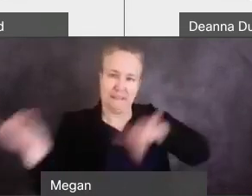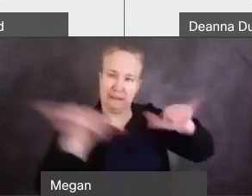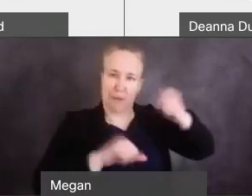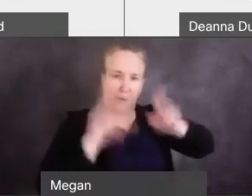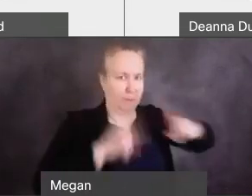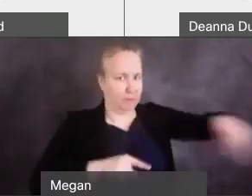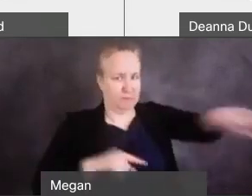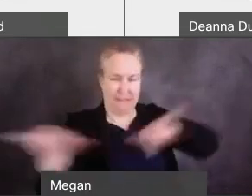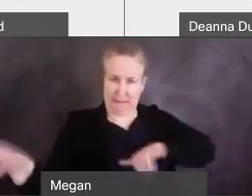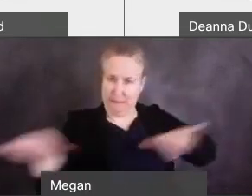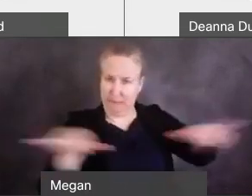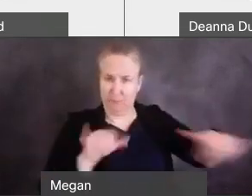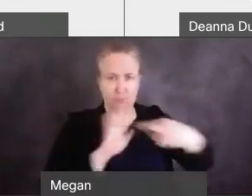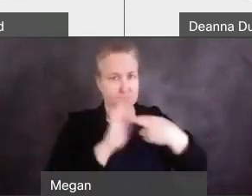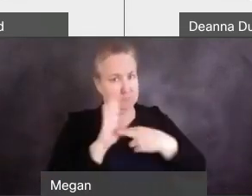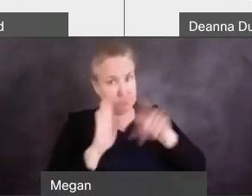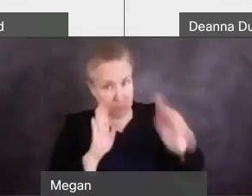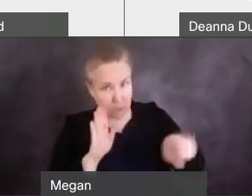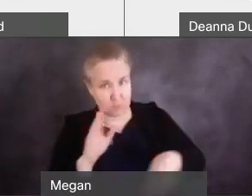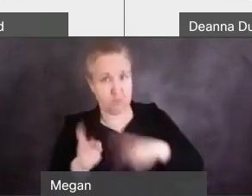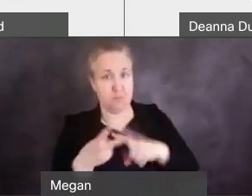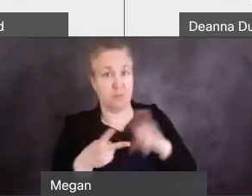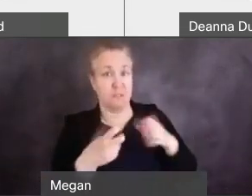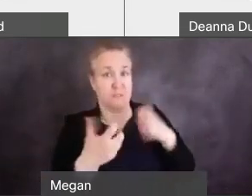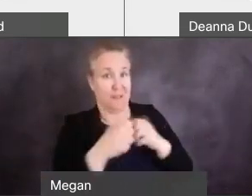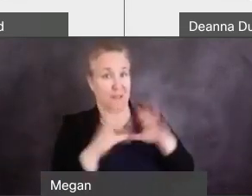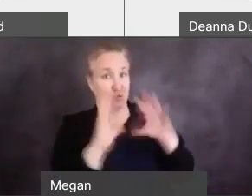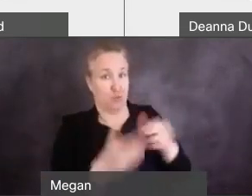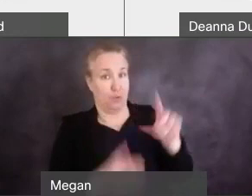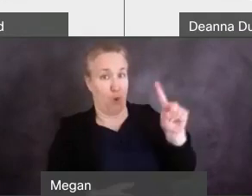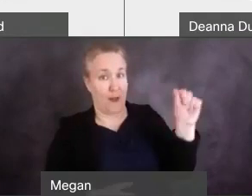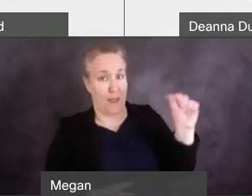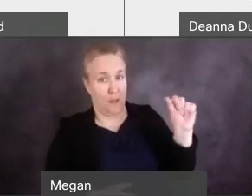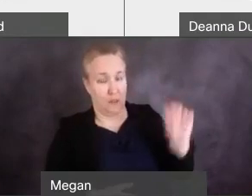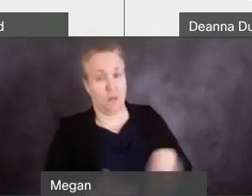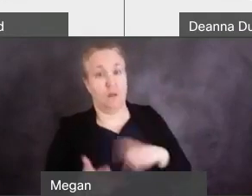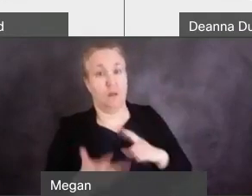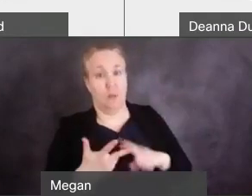and they'll need to be in the 1A category and we will administer the vaccine there.